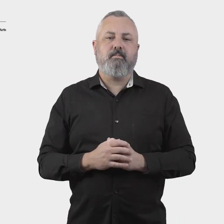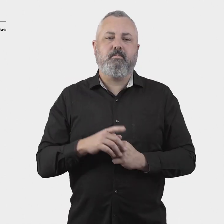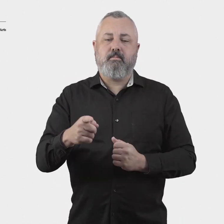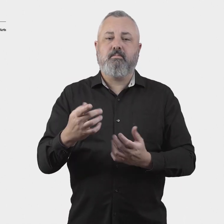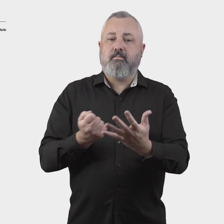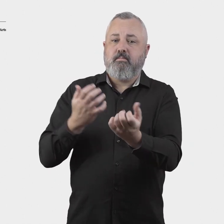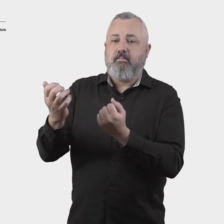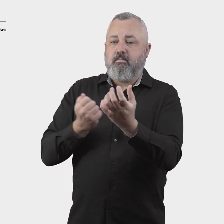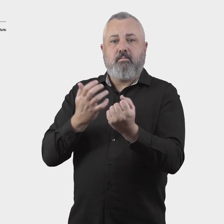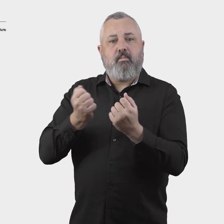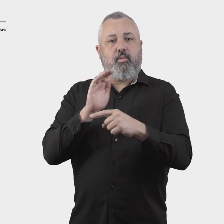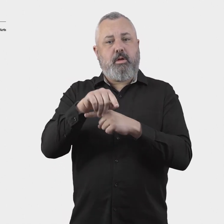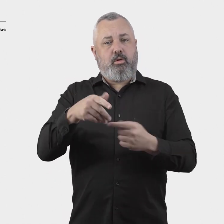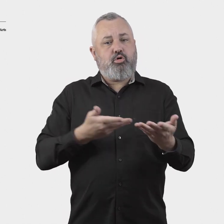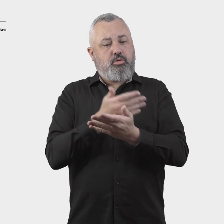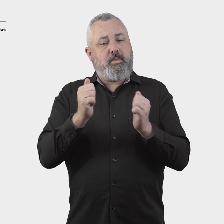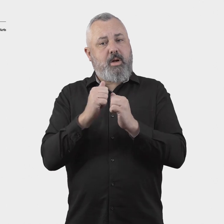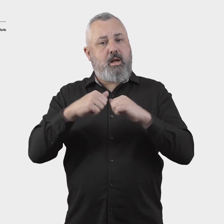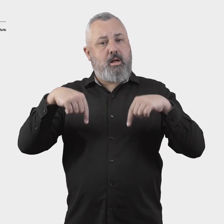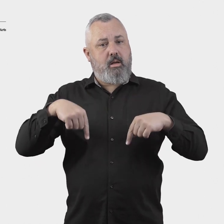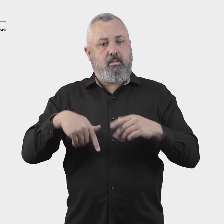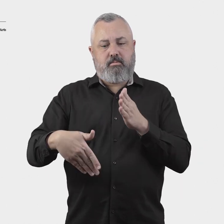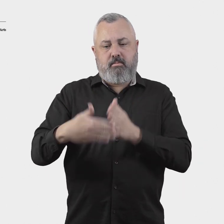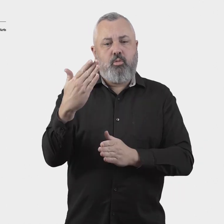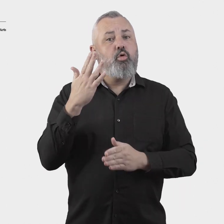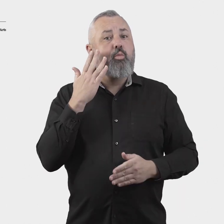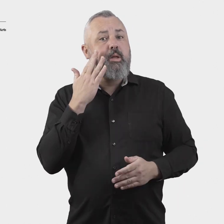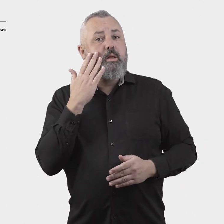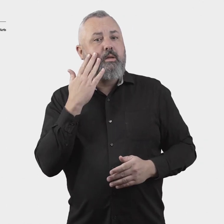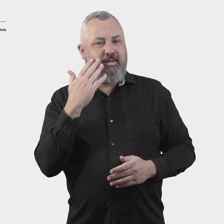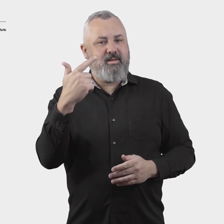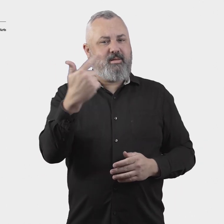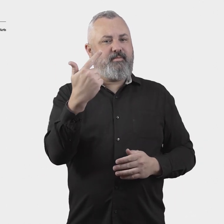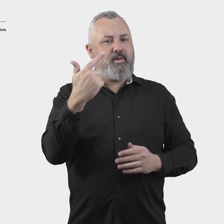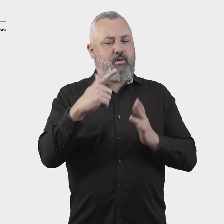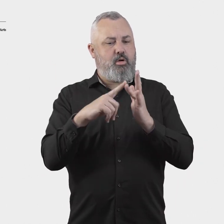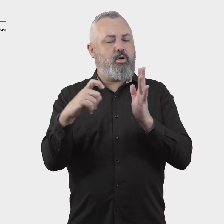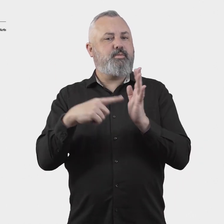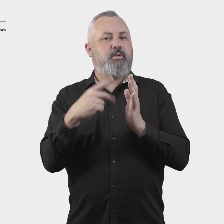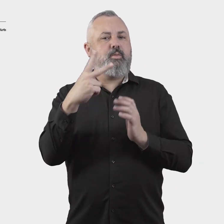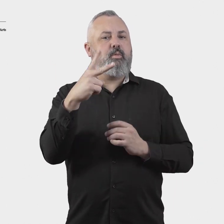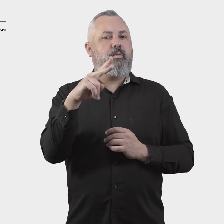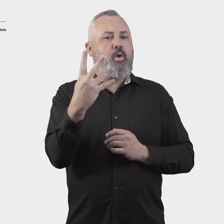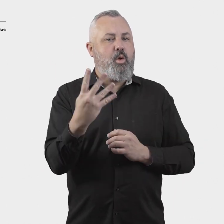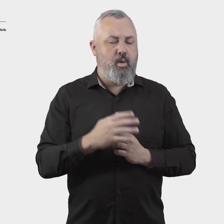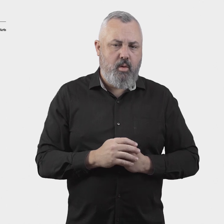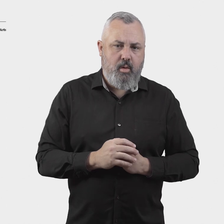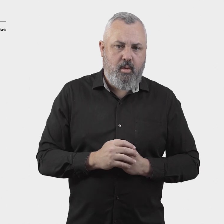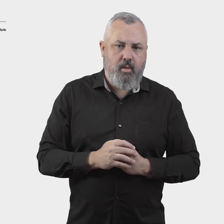Submissions in response to the consultation paper are due by 17 October 2024.